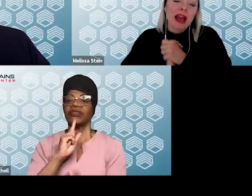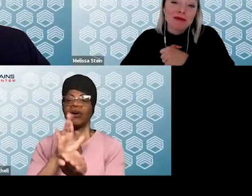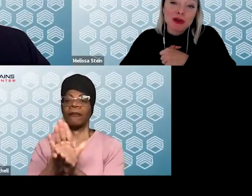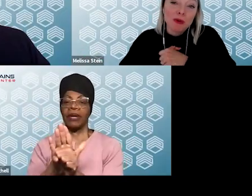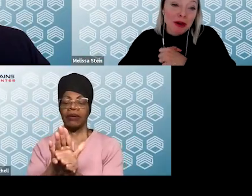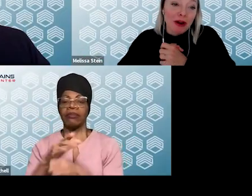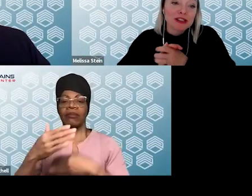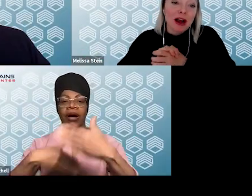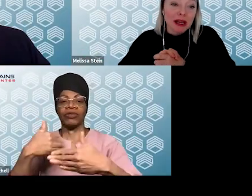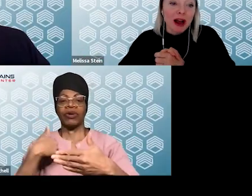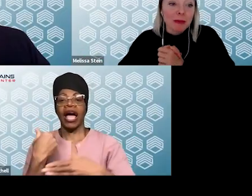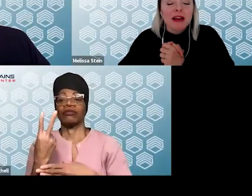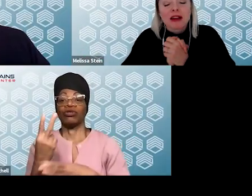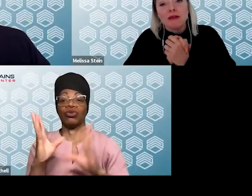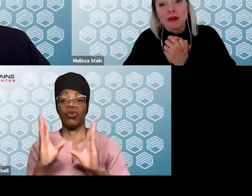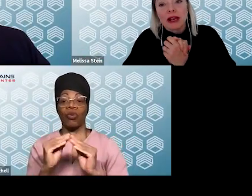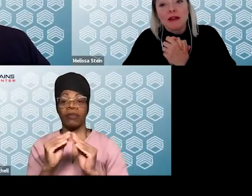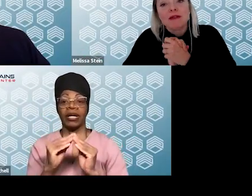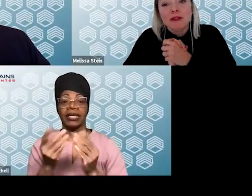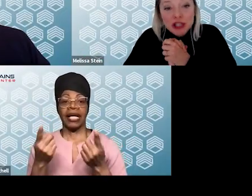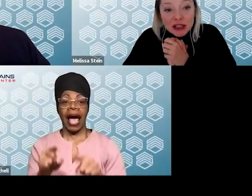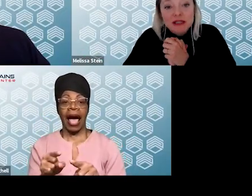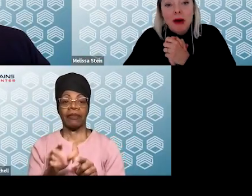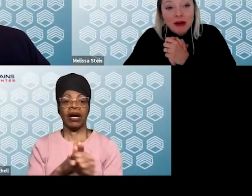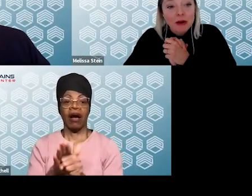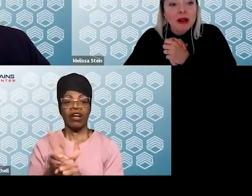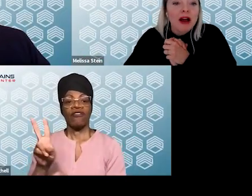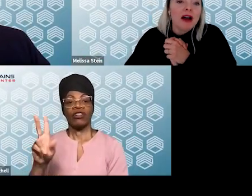we have two webinars coming up, covering Virginia's model